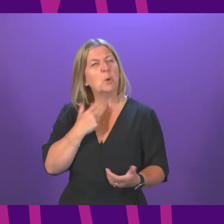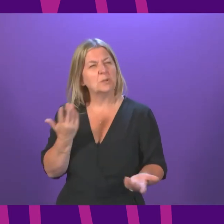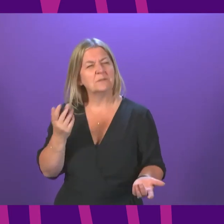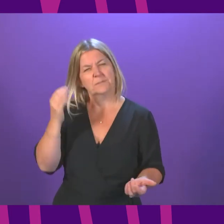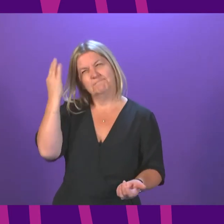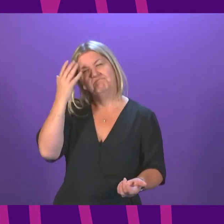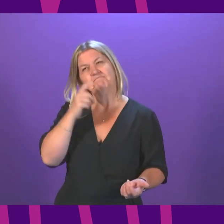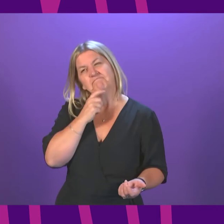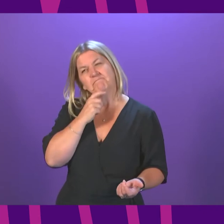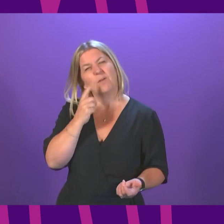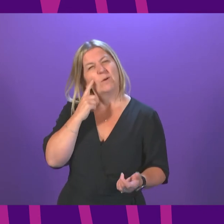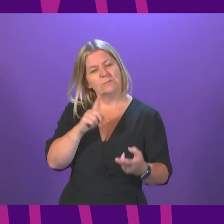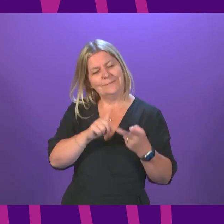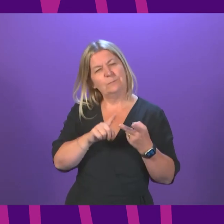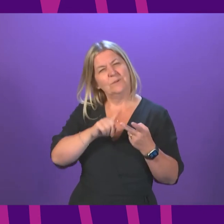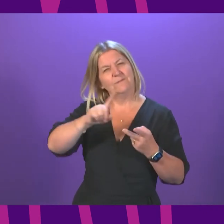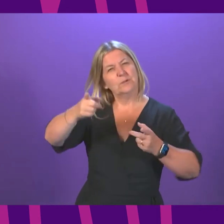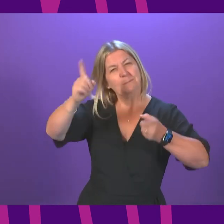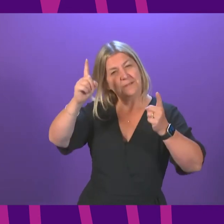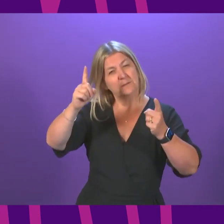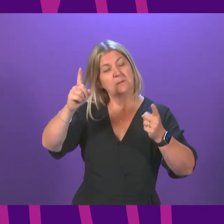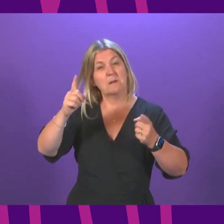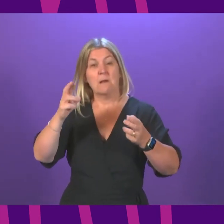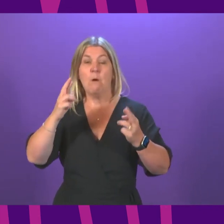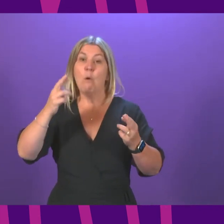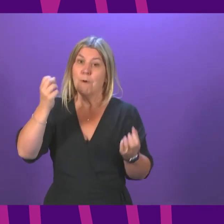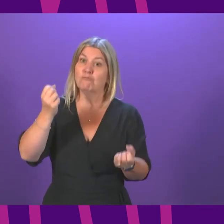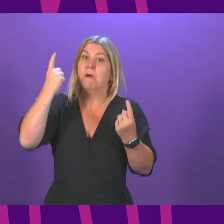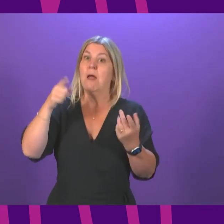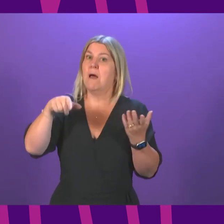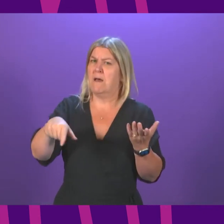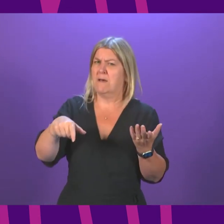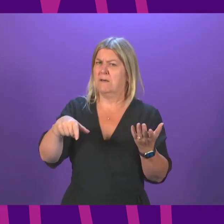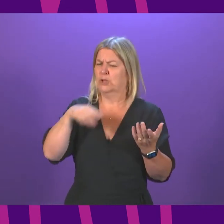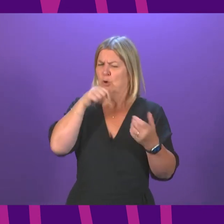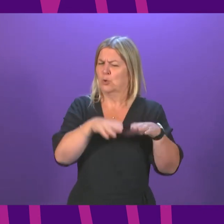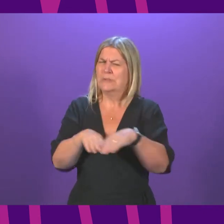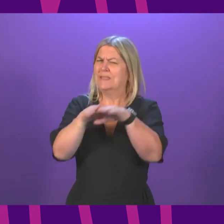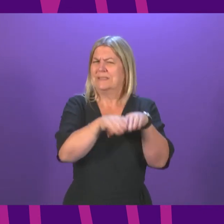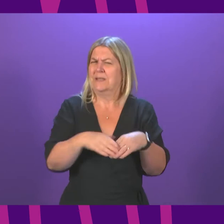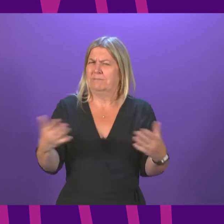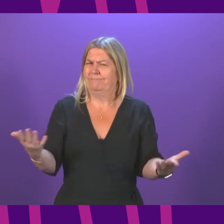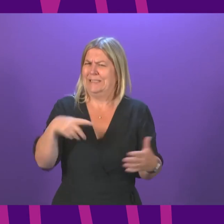the Deputy First Minister would realise the inconsistency of the situation and think that